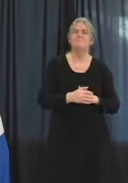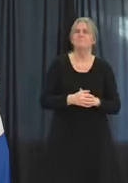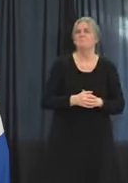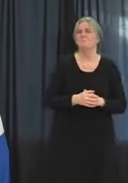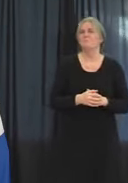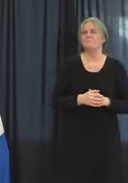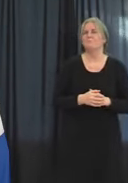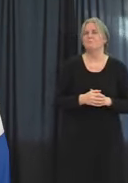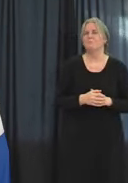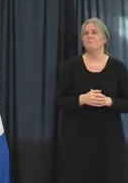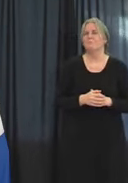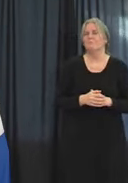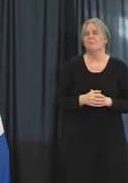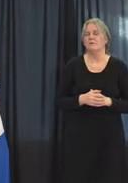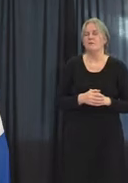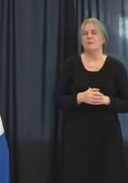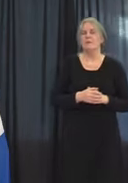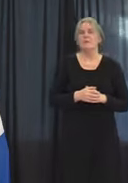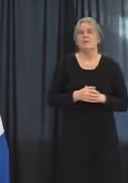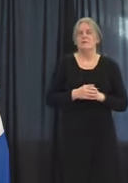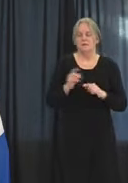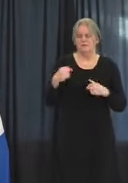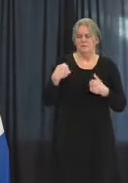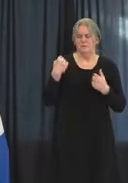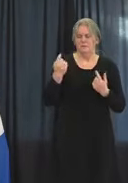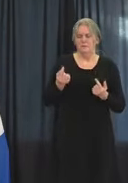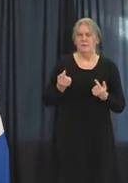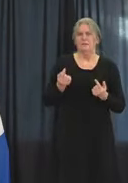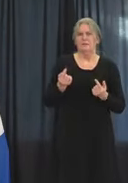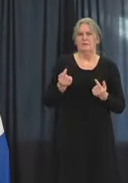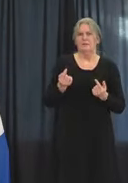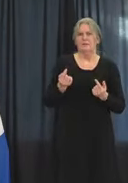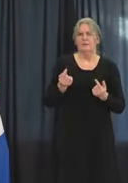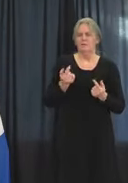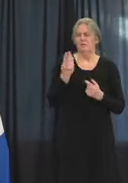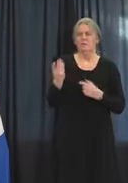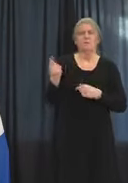Absolutely. And as in many cases over the